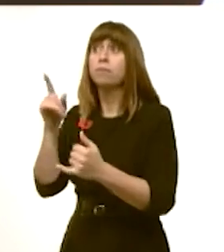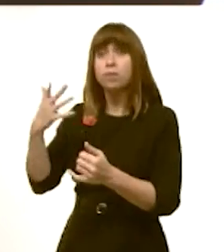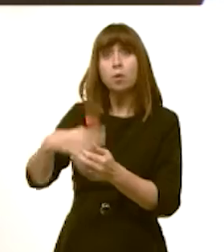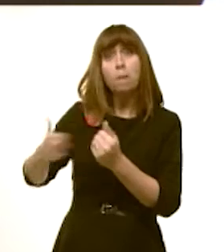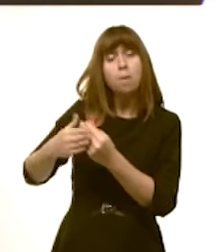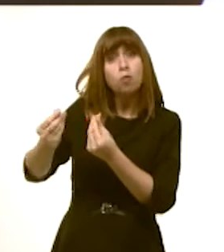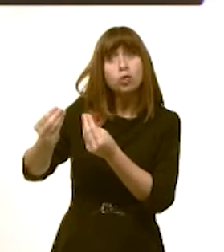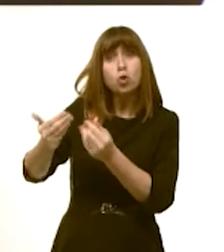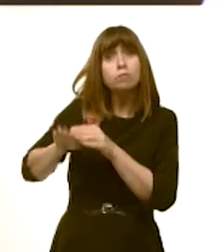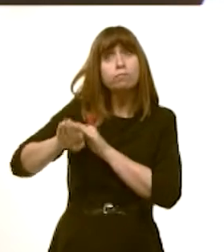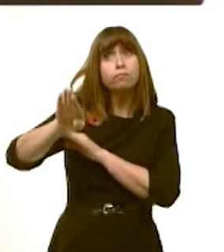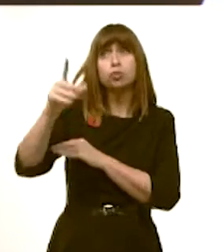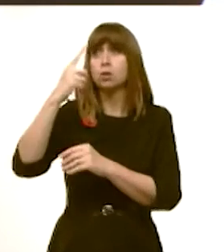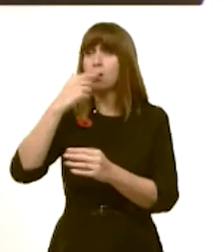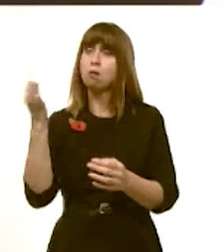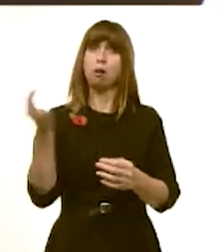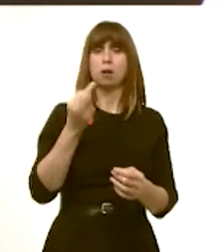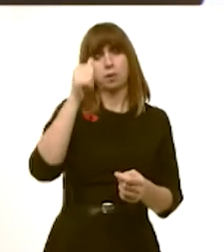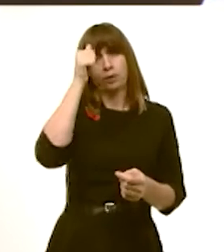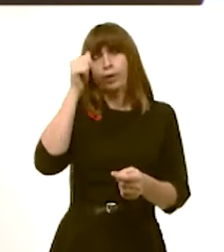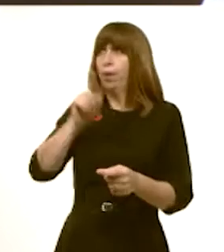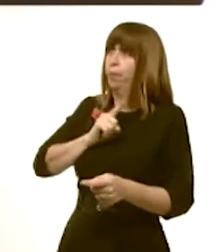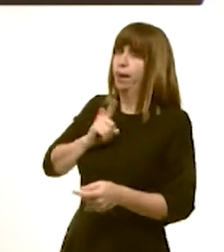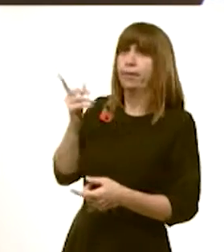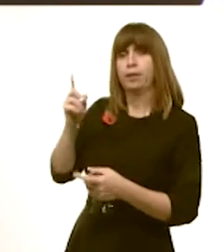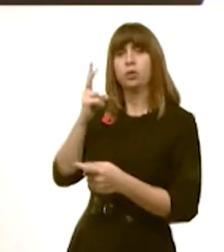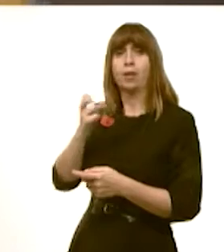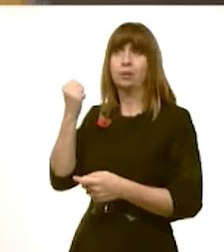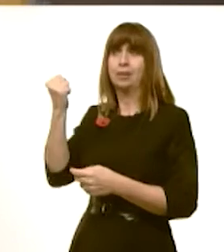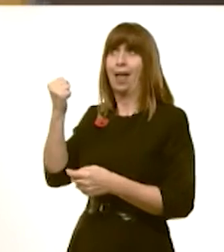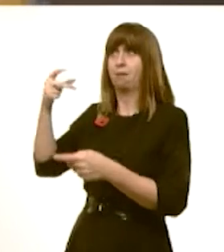bearing in mind, of course, the squeeze that has been on public finances since 2010.